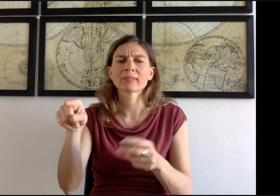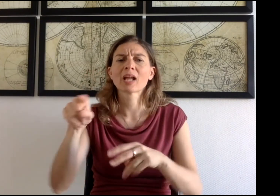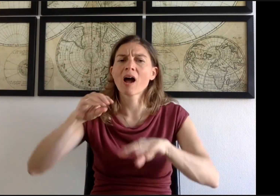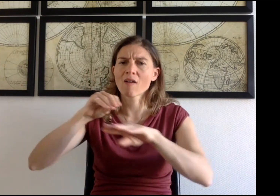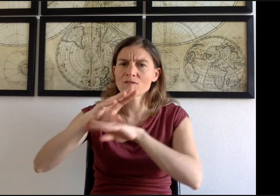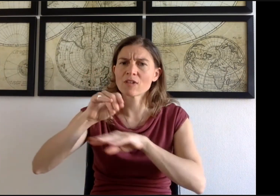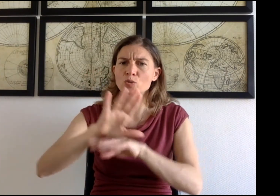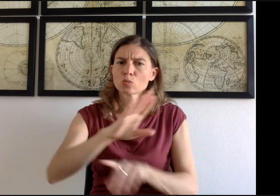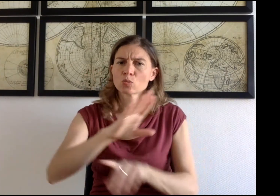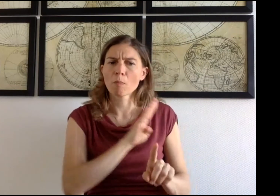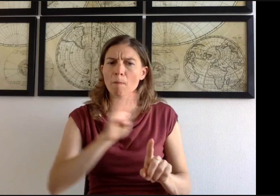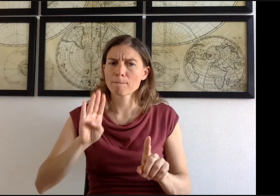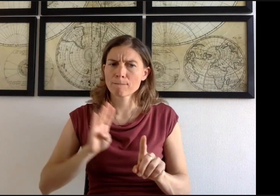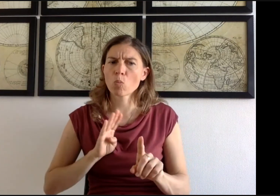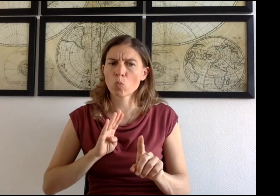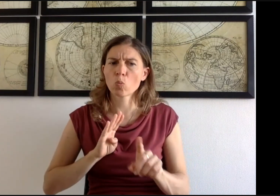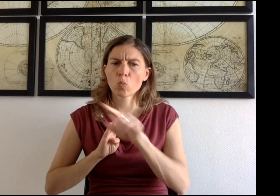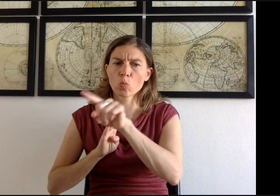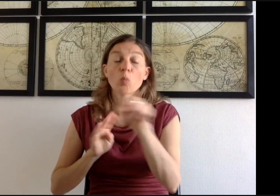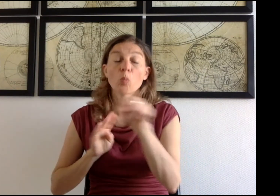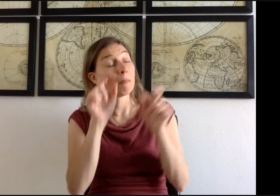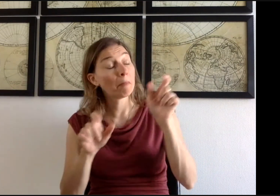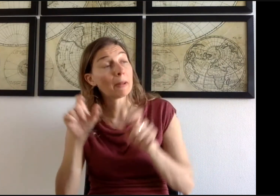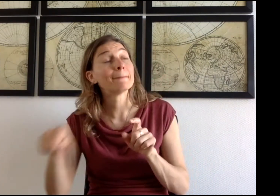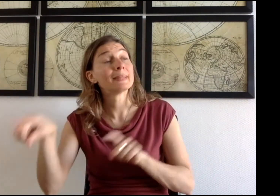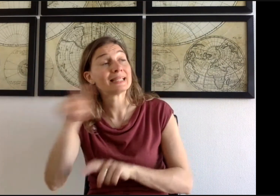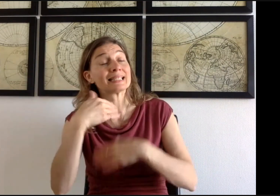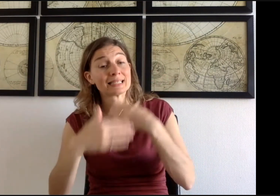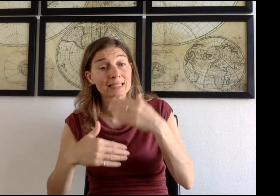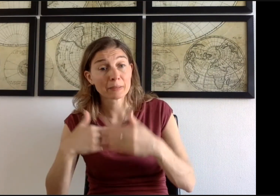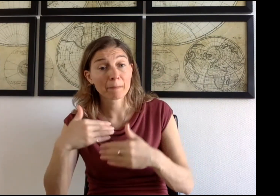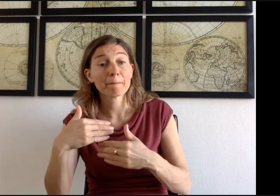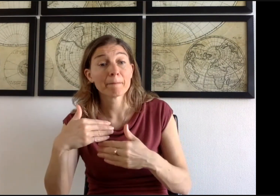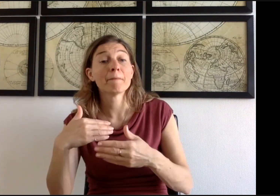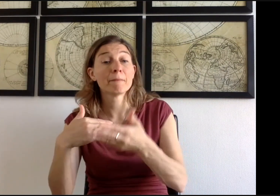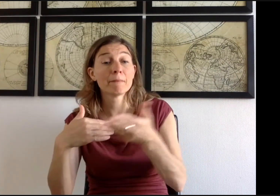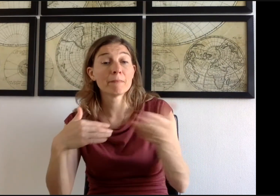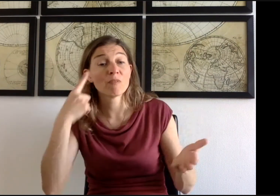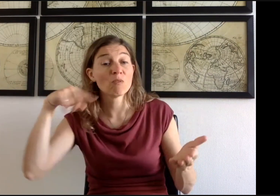We'll send you the information to the attendees after the webinar.